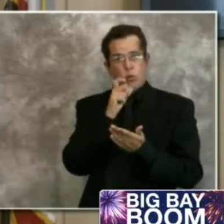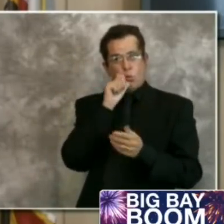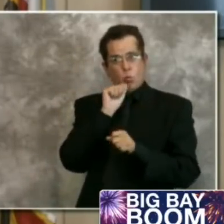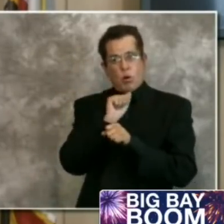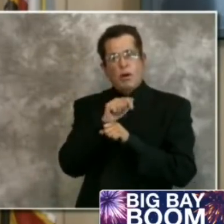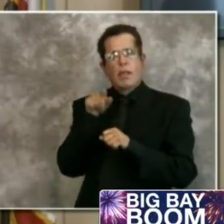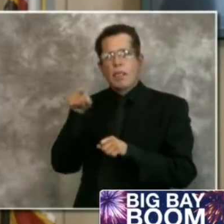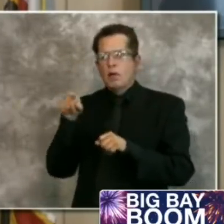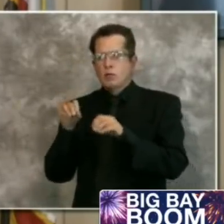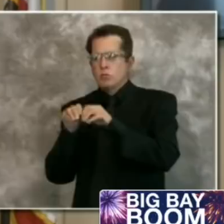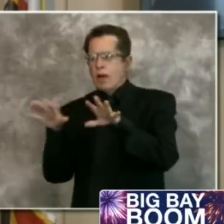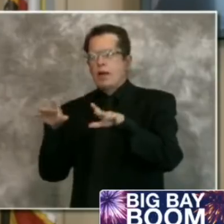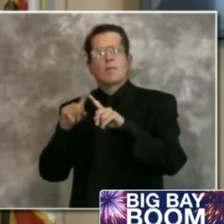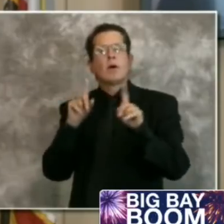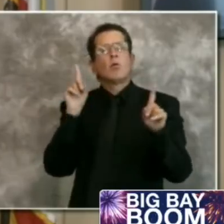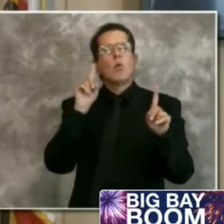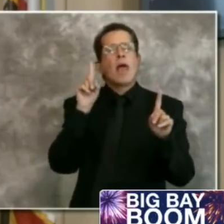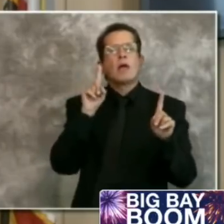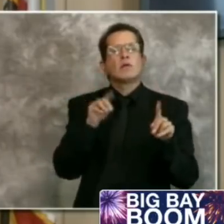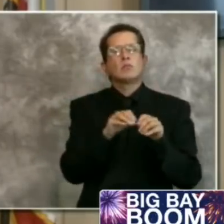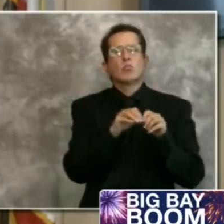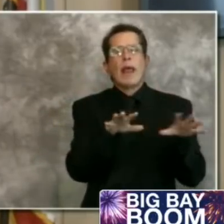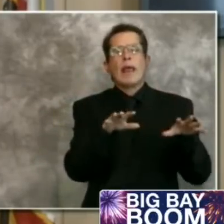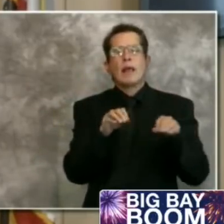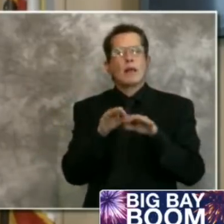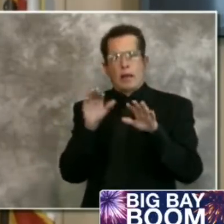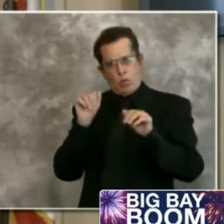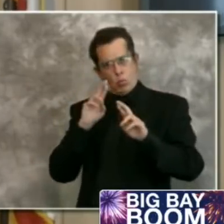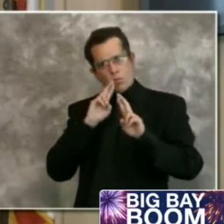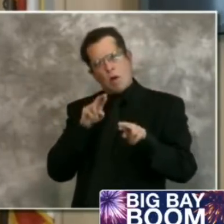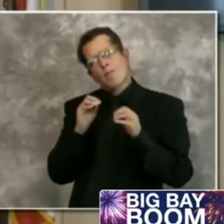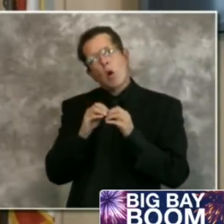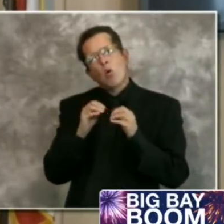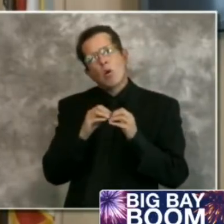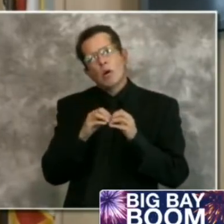WINERIES. ASIDE FROM THE KITCHEN STAFF AND THE RESTAURANT STAFF. DOCTOR WHAT IS GOING TO